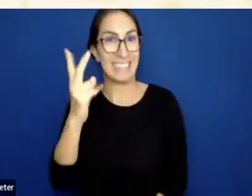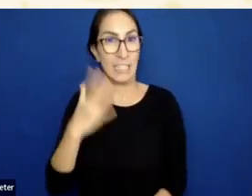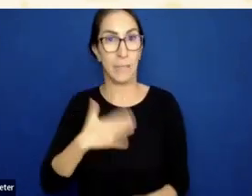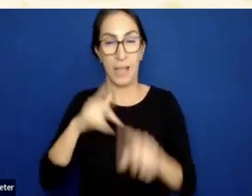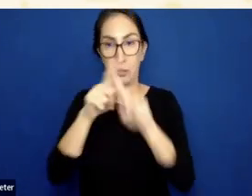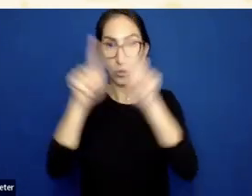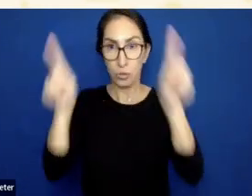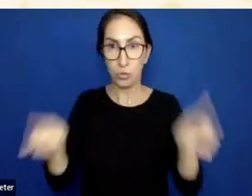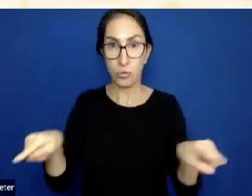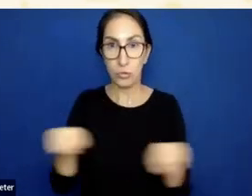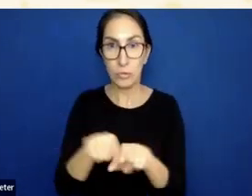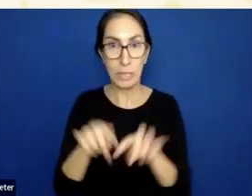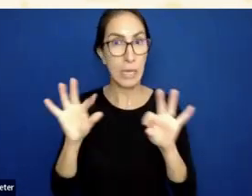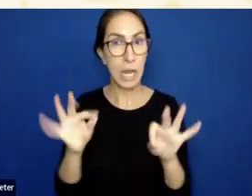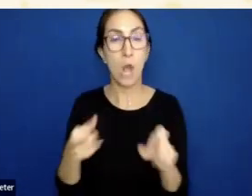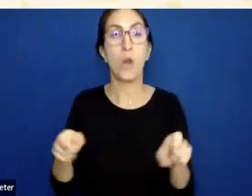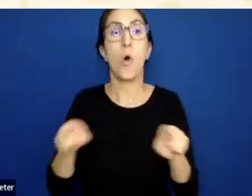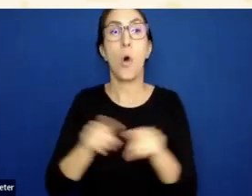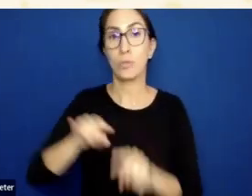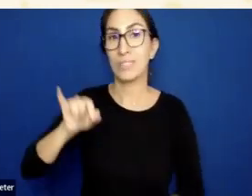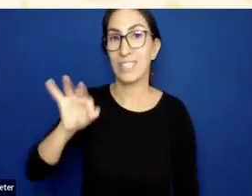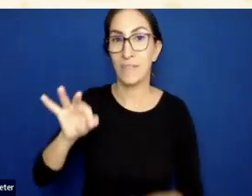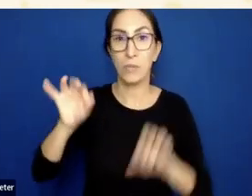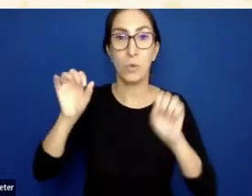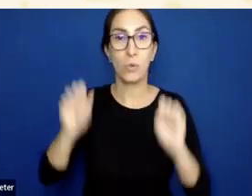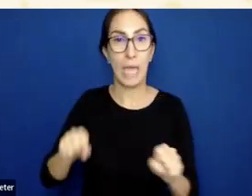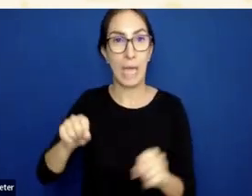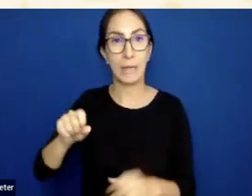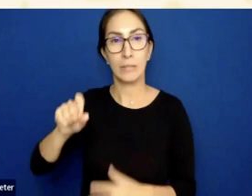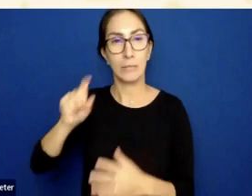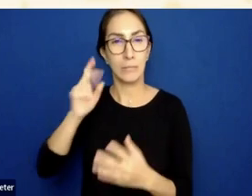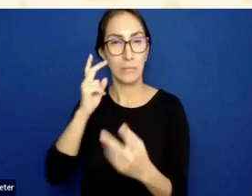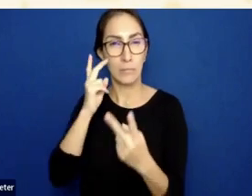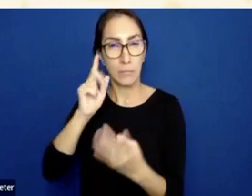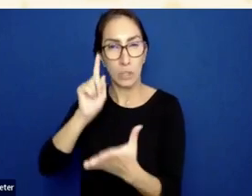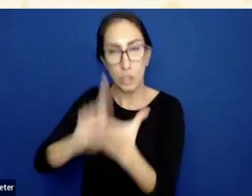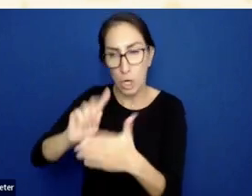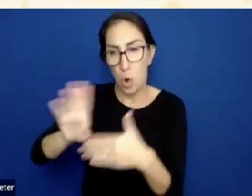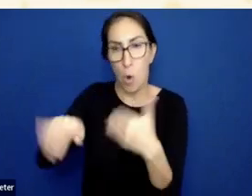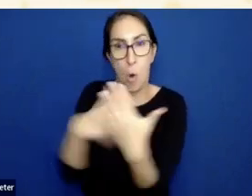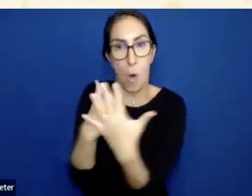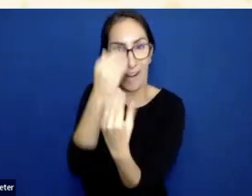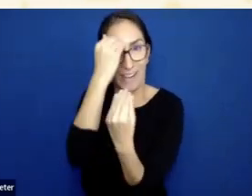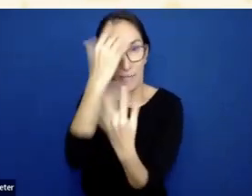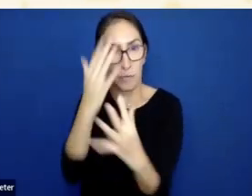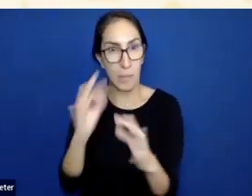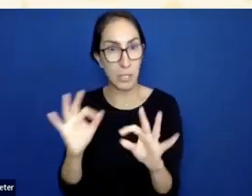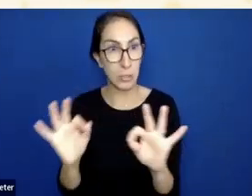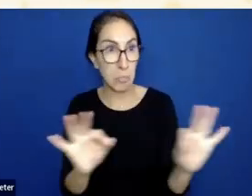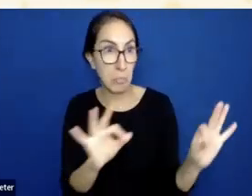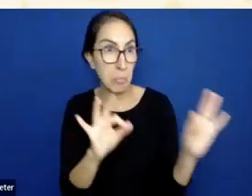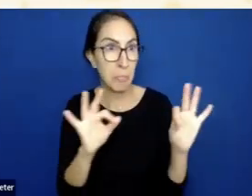Also, if you are able to check the information, that's great. Thank you so much.